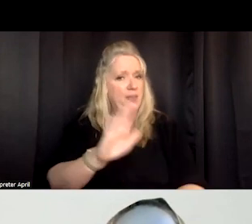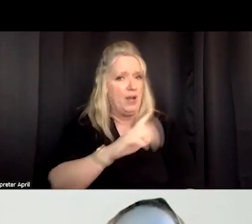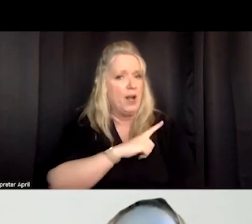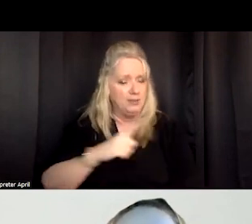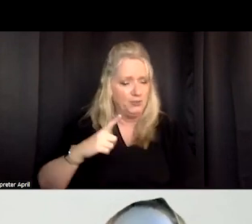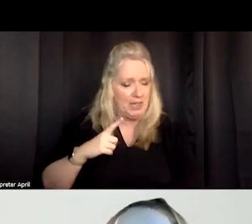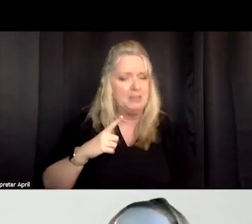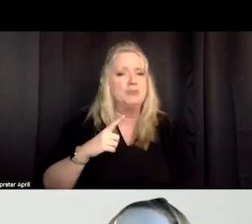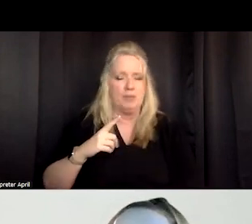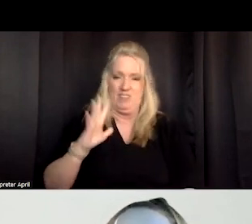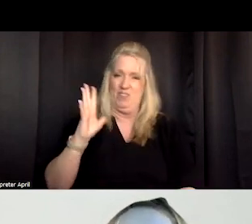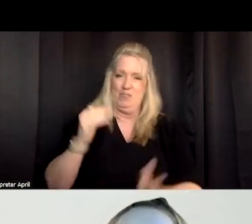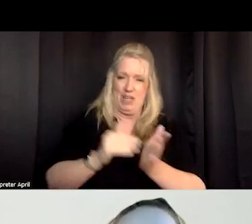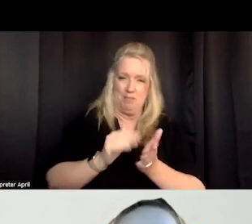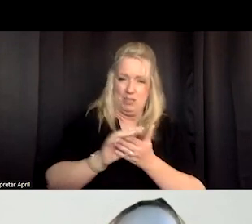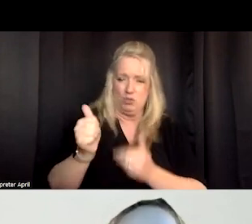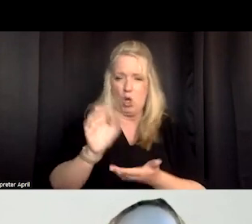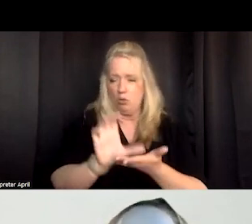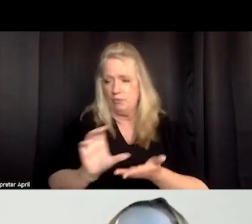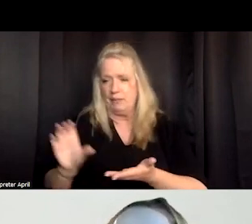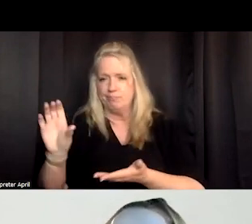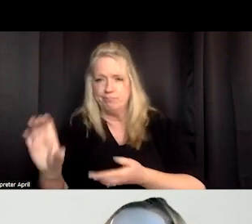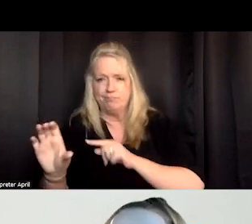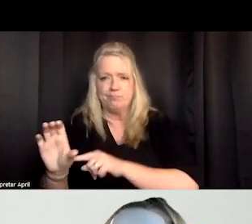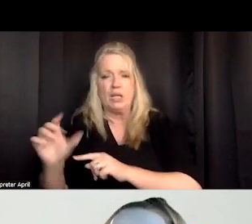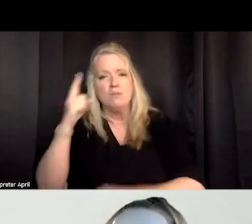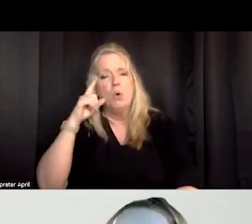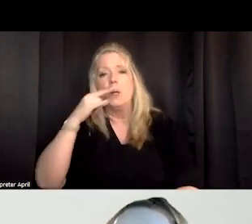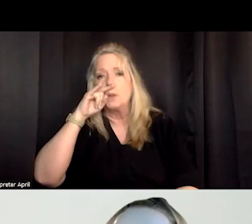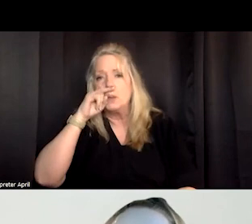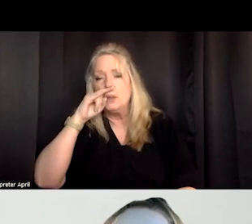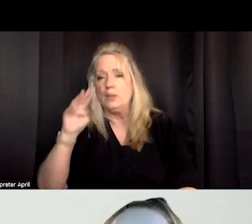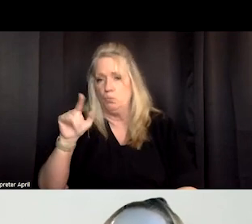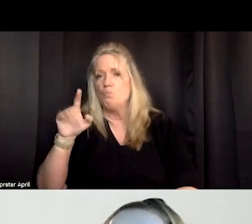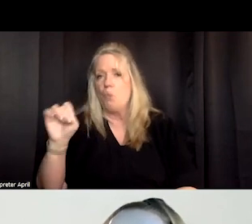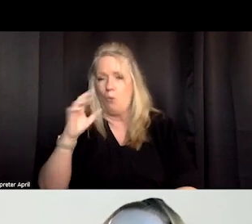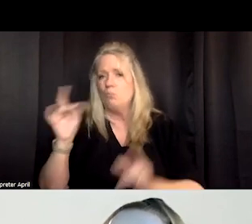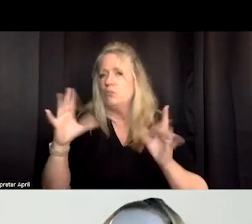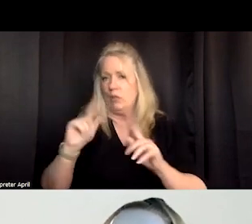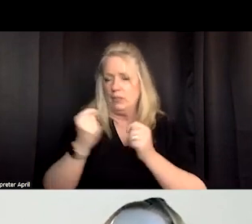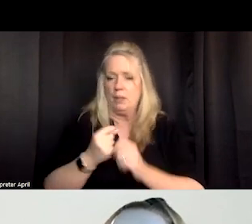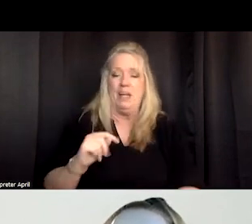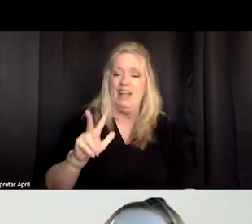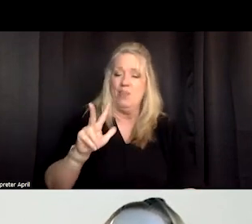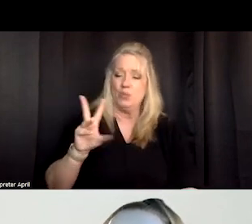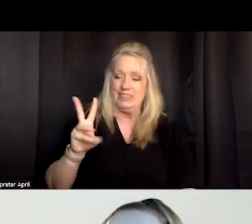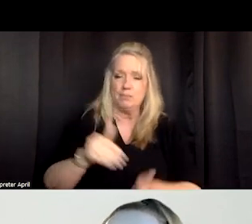A $5 MILLION SET ASIDE FOR KIDS MOBILE CRISIS TEAM PROGRAM. $36 MILLION SET ASIDE FOR